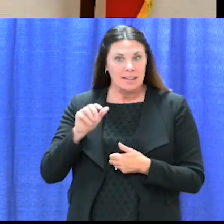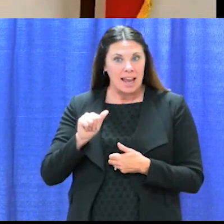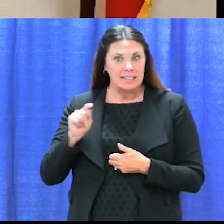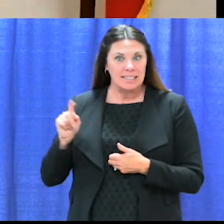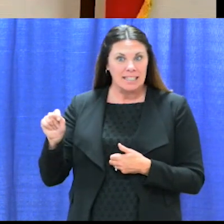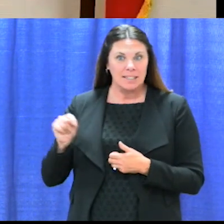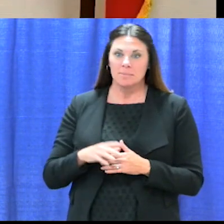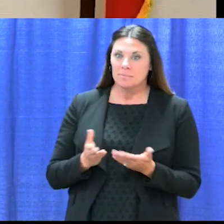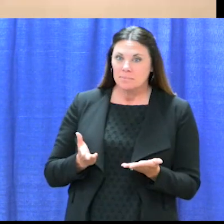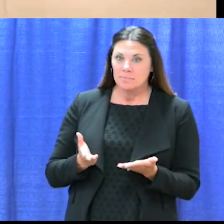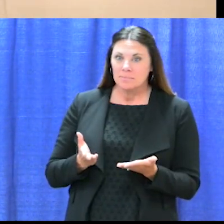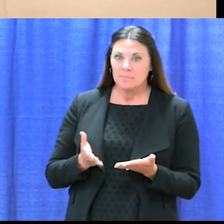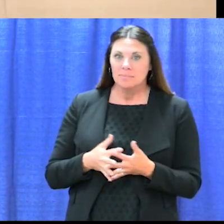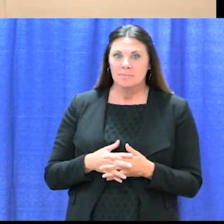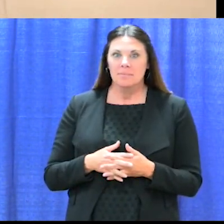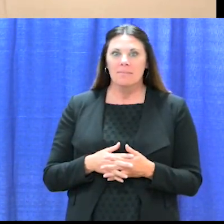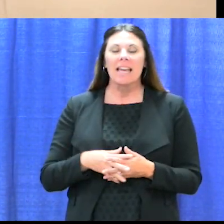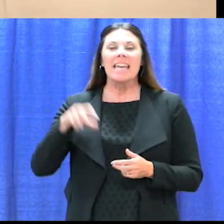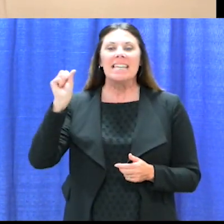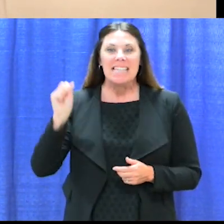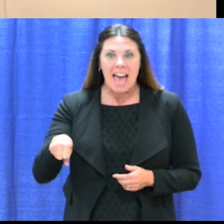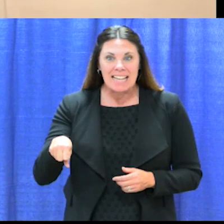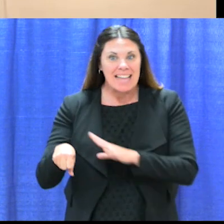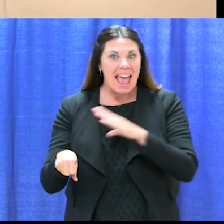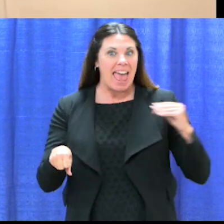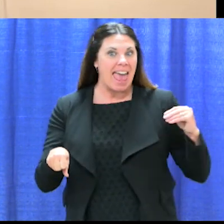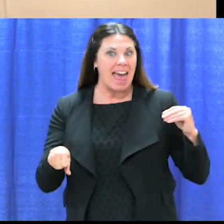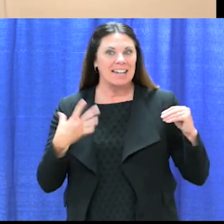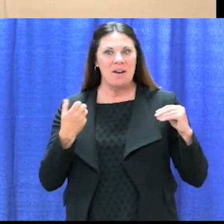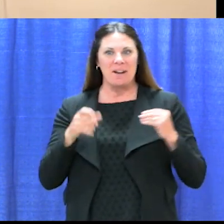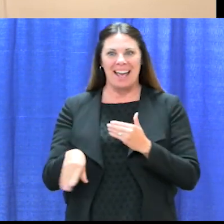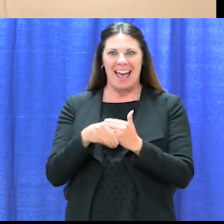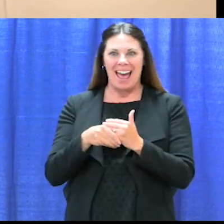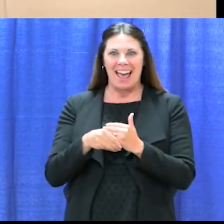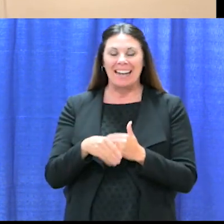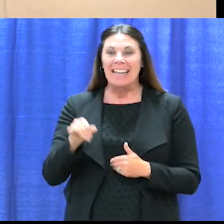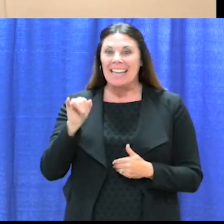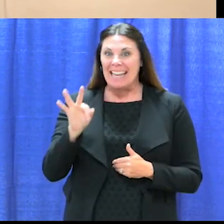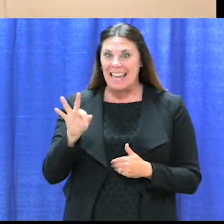[Santana speaking] Yes, and I would just add if there's an opportunity to expand the group.